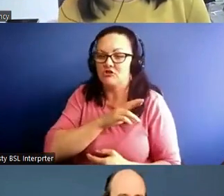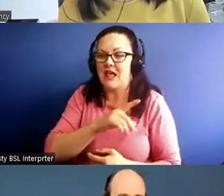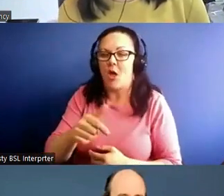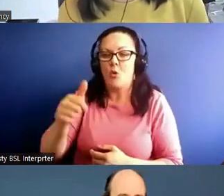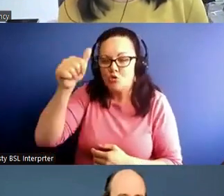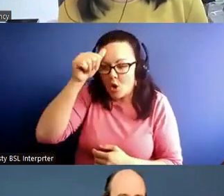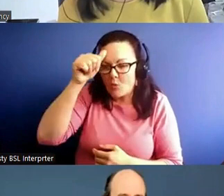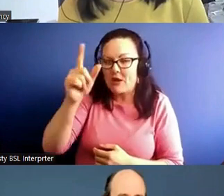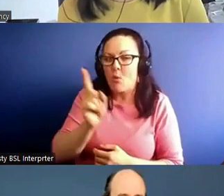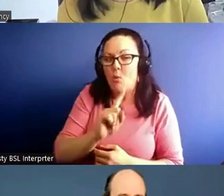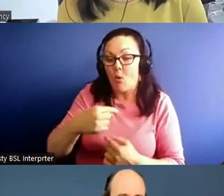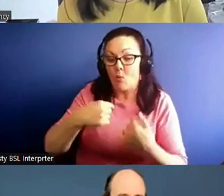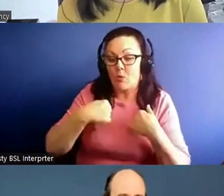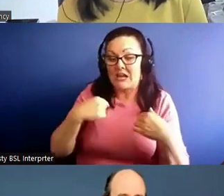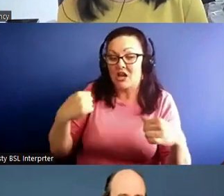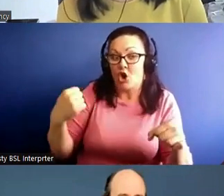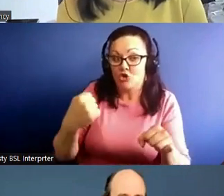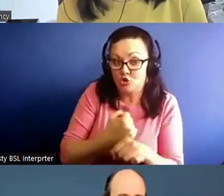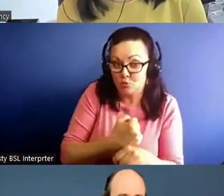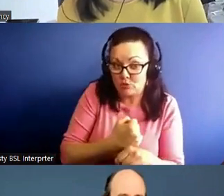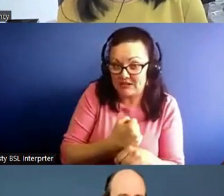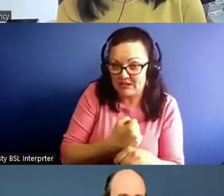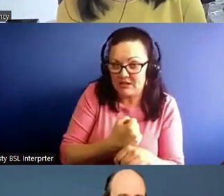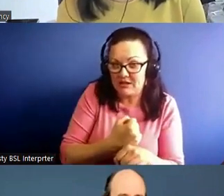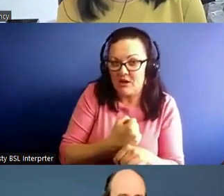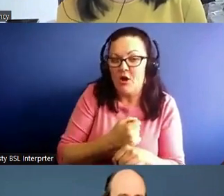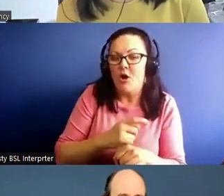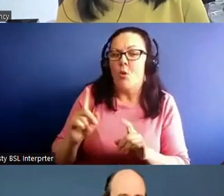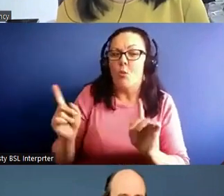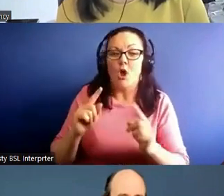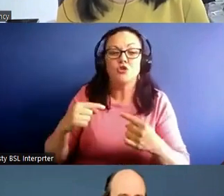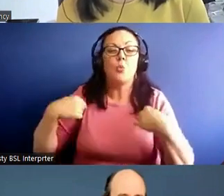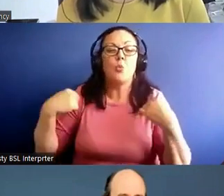doing and knowing whether what we are doing is having the